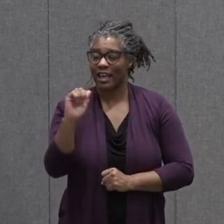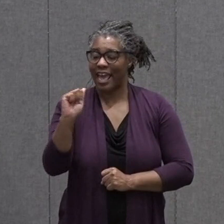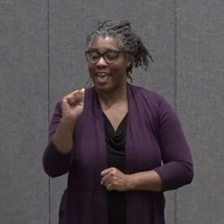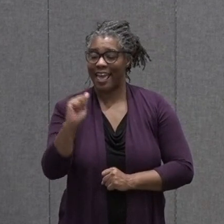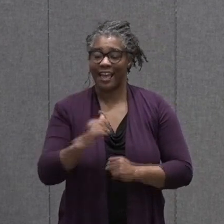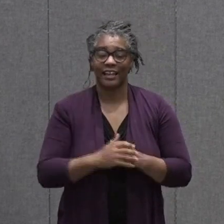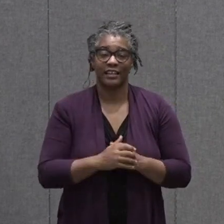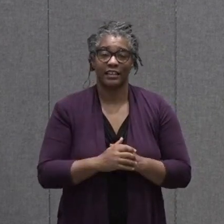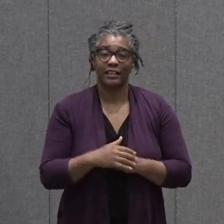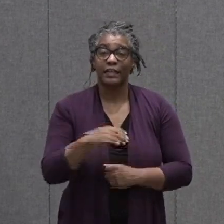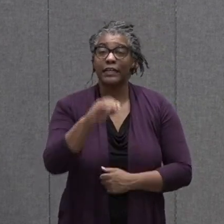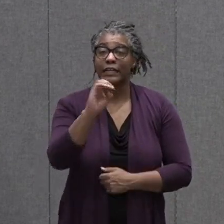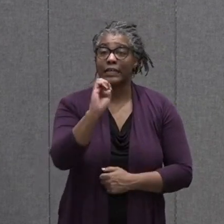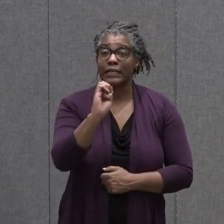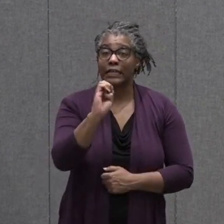E, Pete, e.